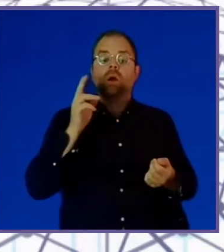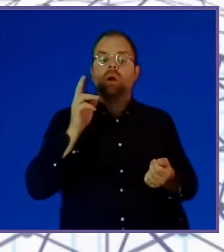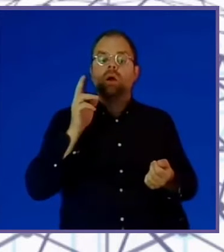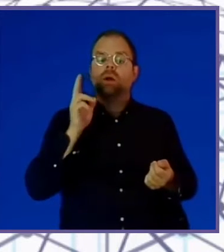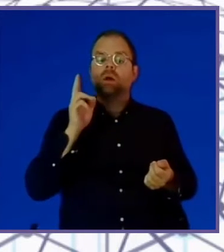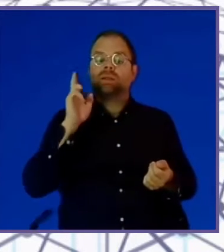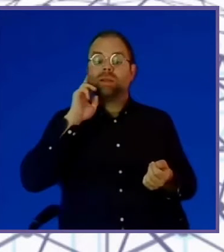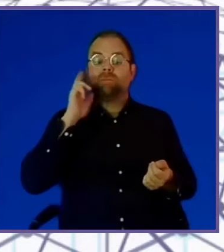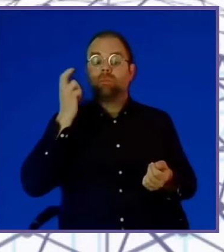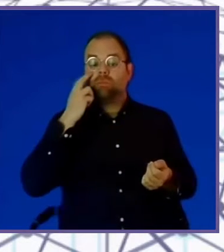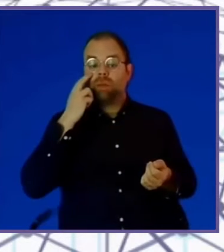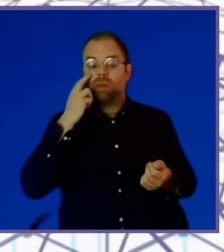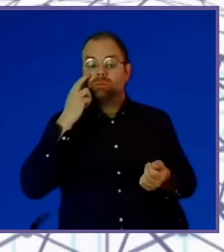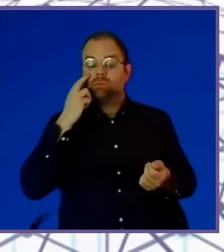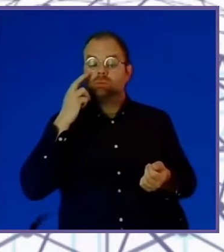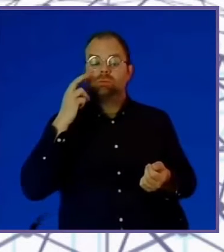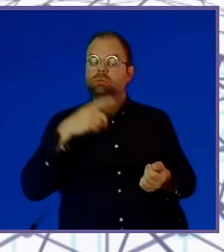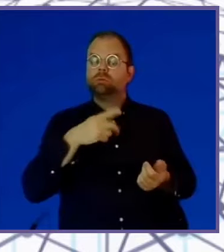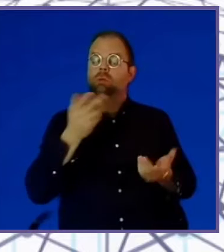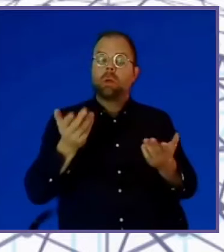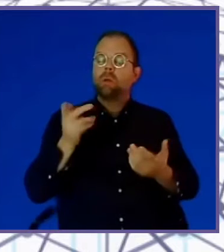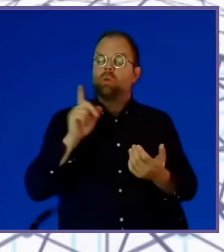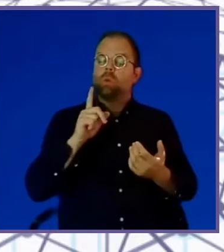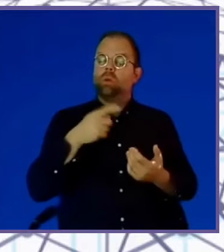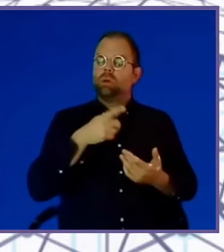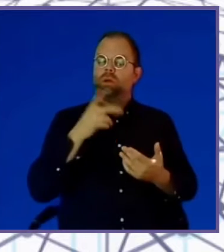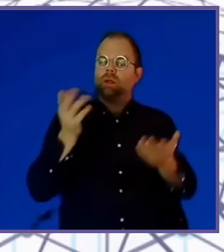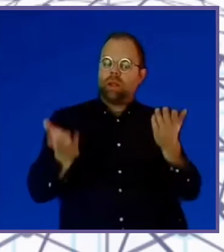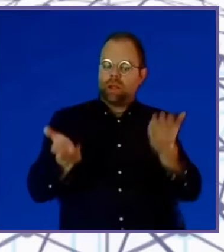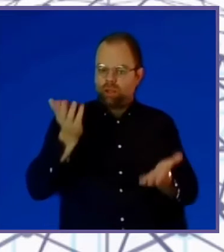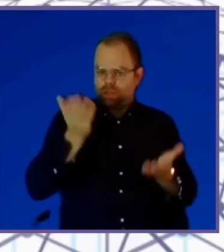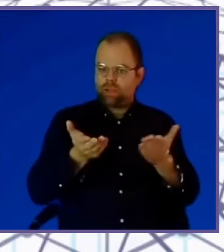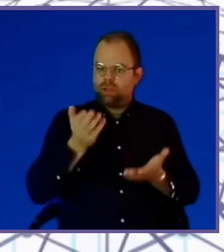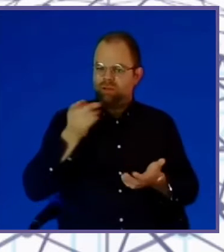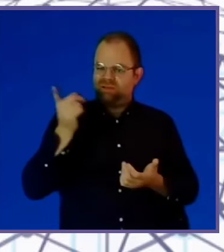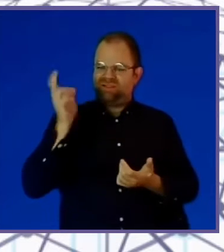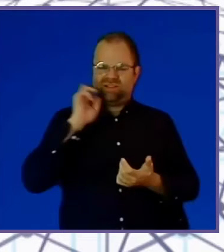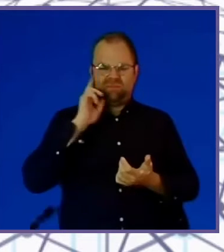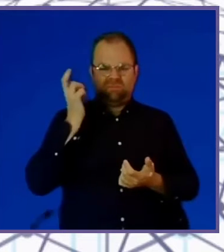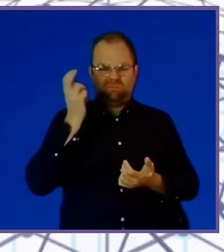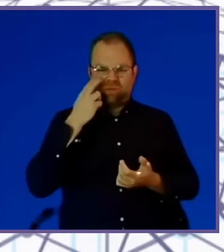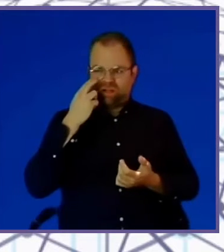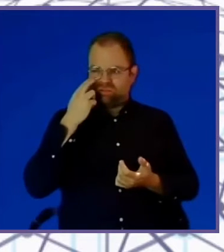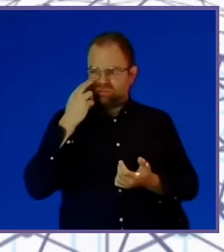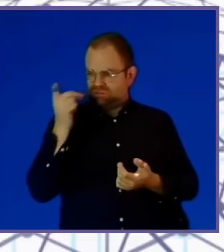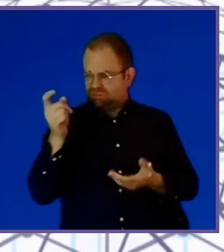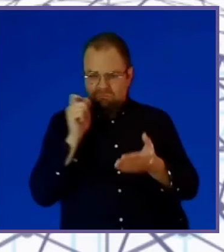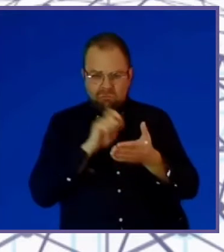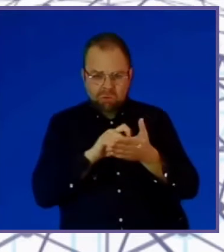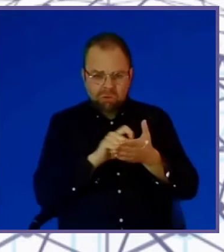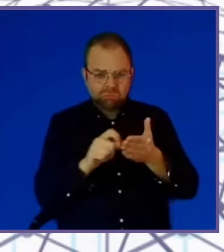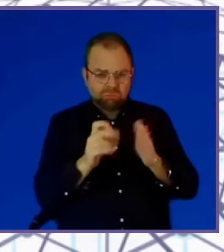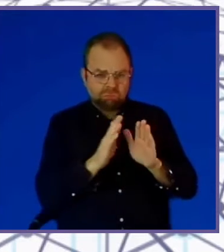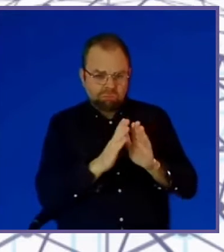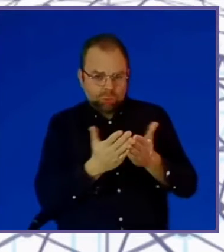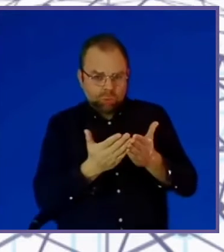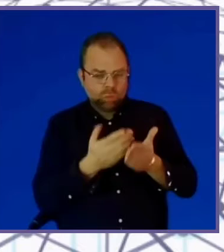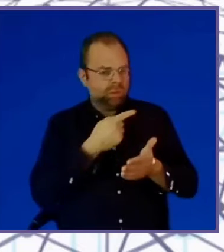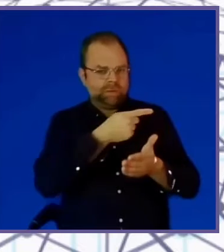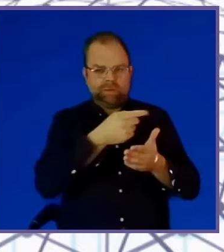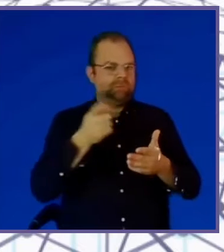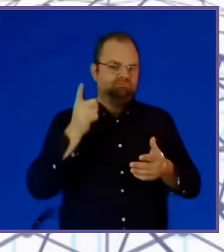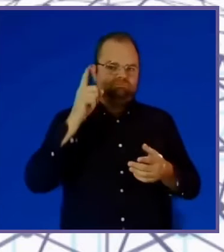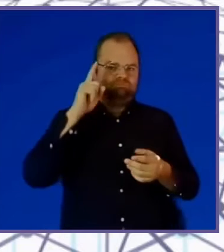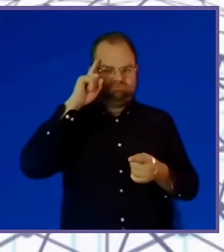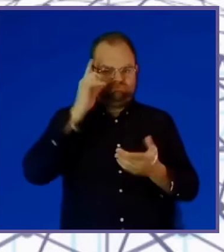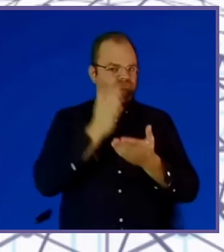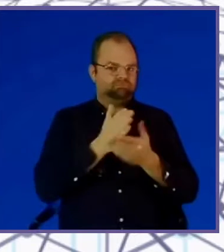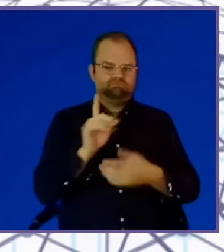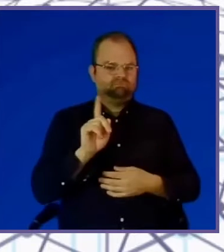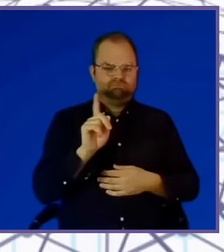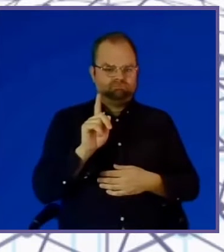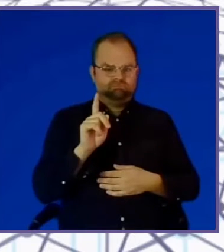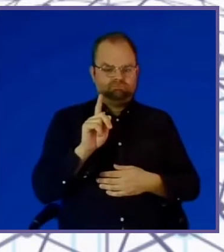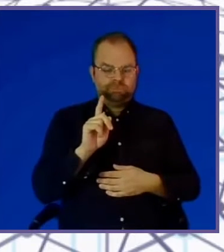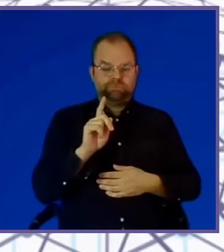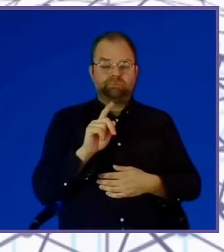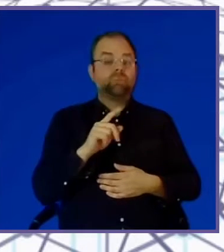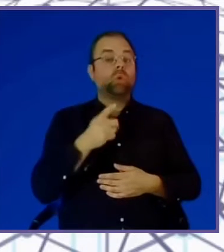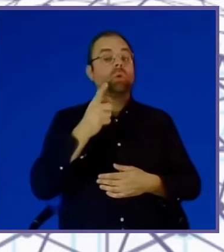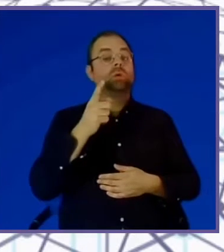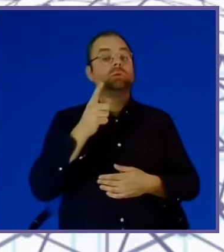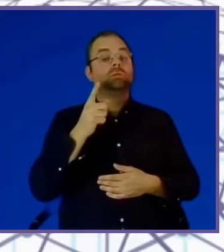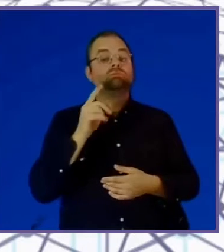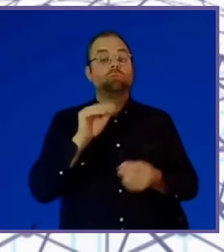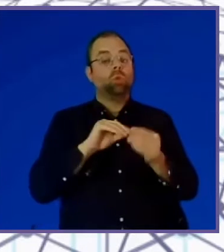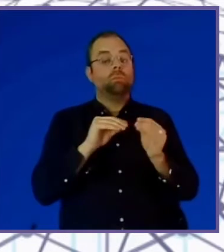So, fact number one congenital and total deaf blindness does exist, but it is extremely rare.